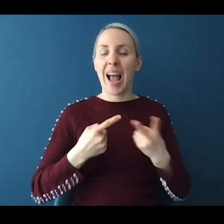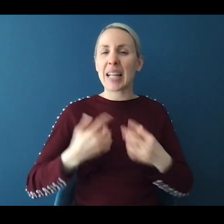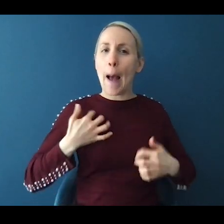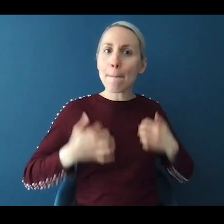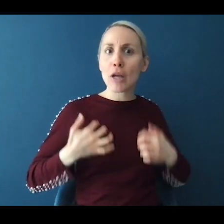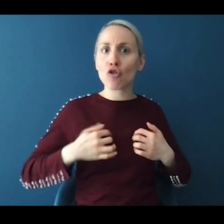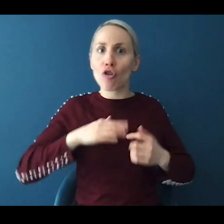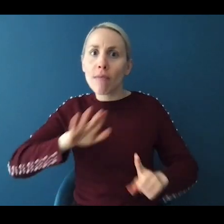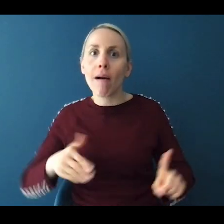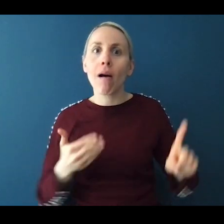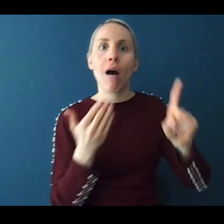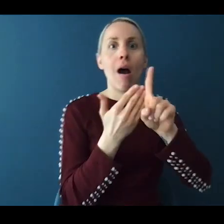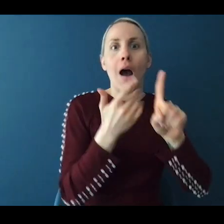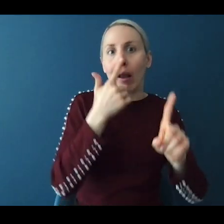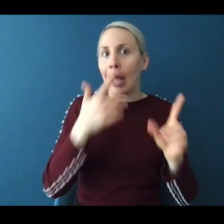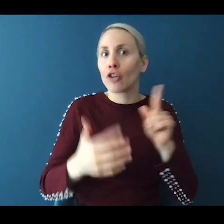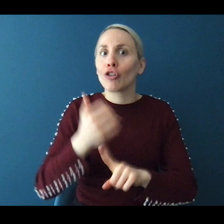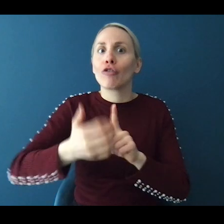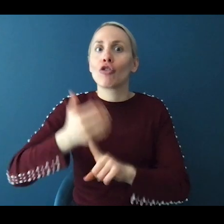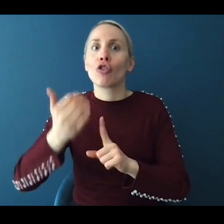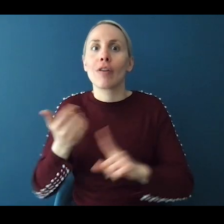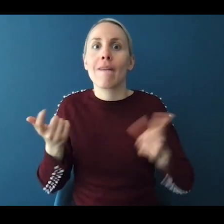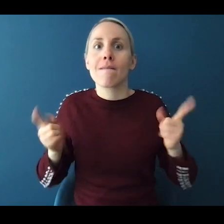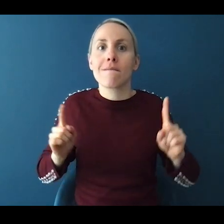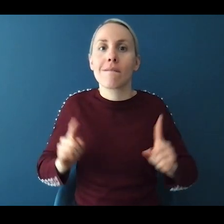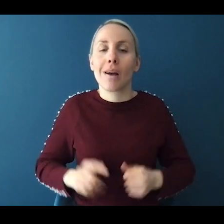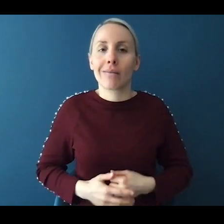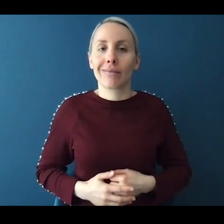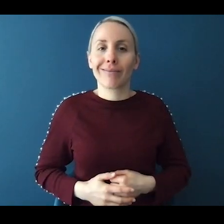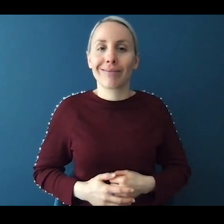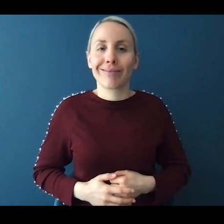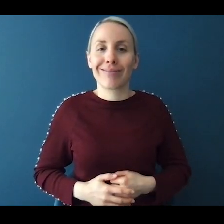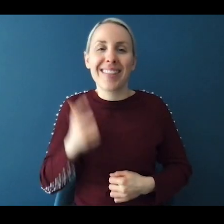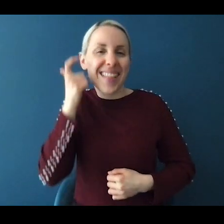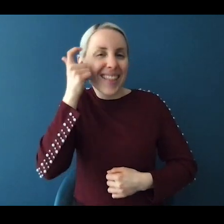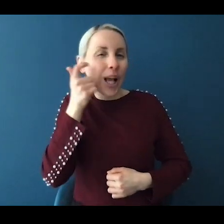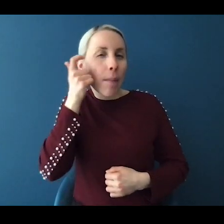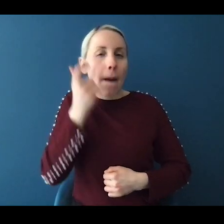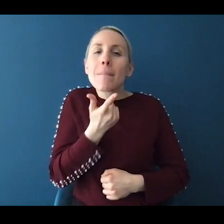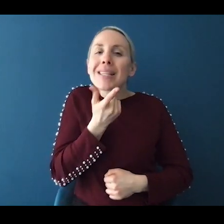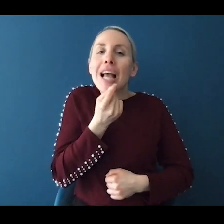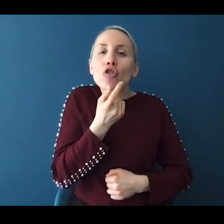with where you think you can go think about um the potential of ideas I’m always really